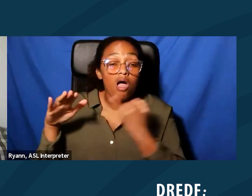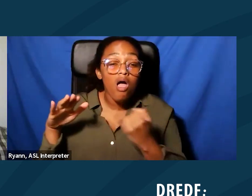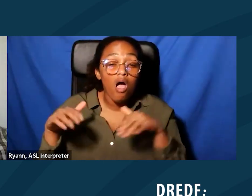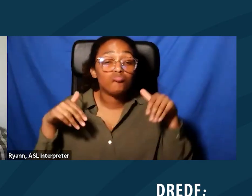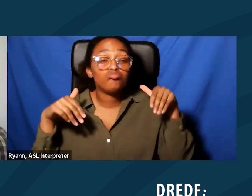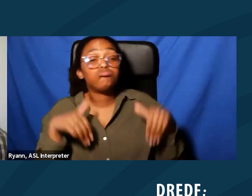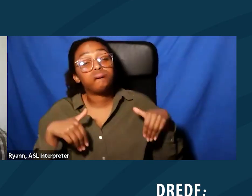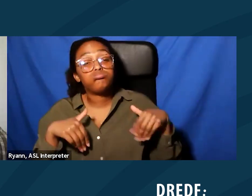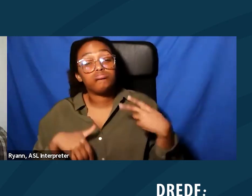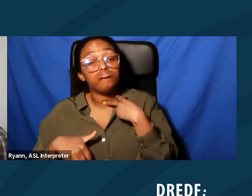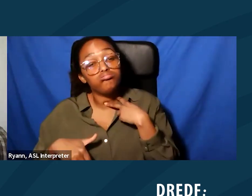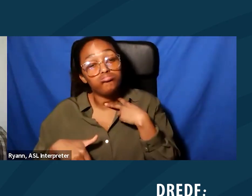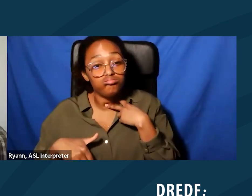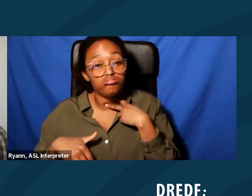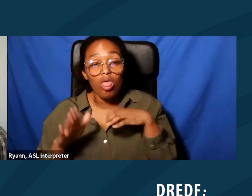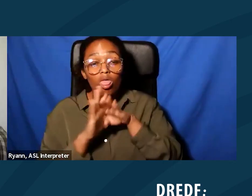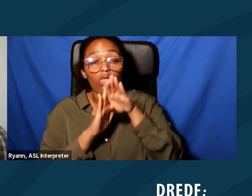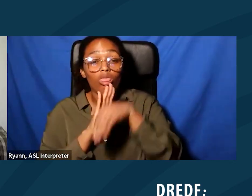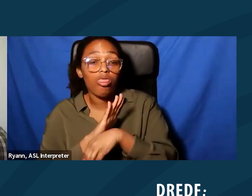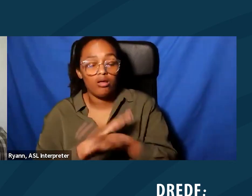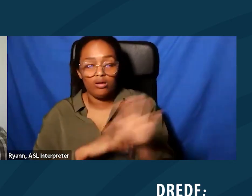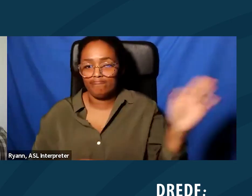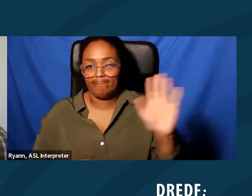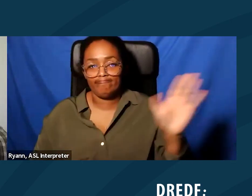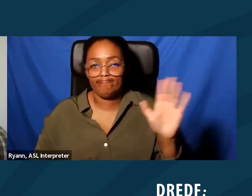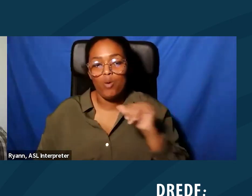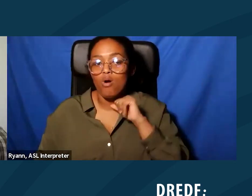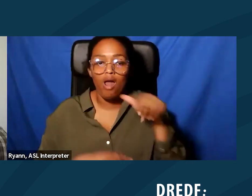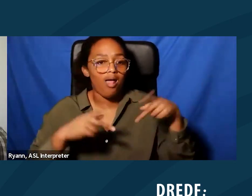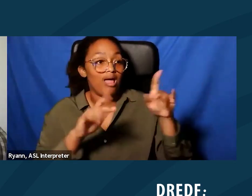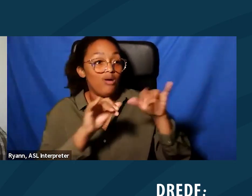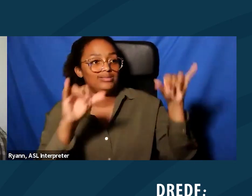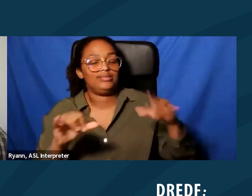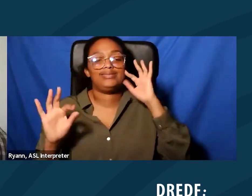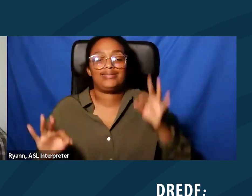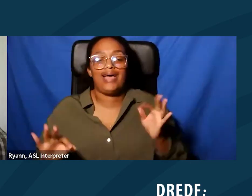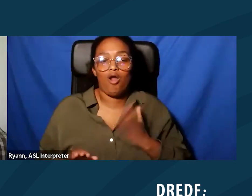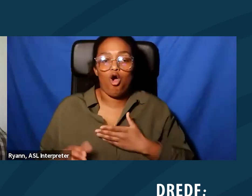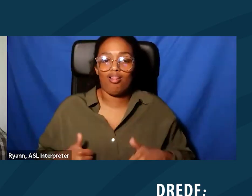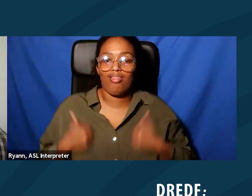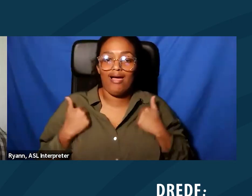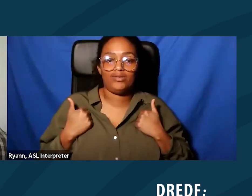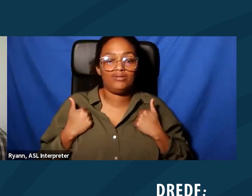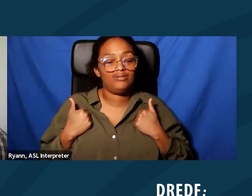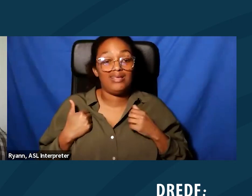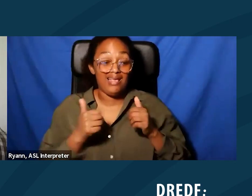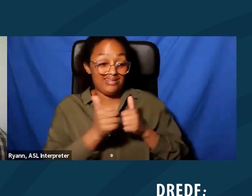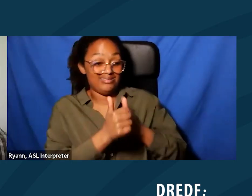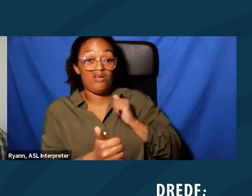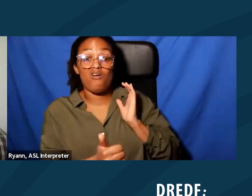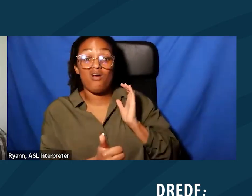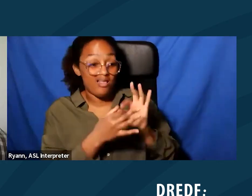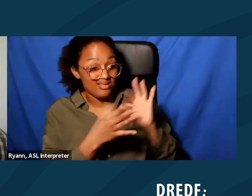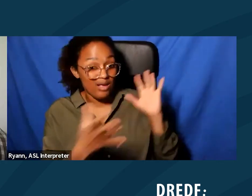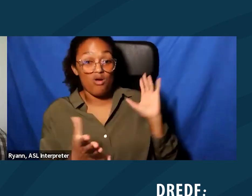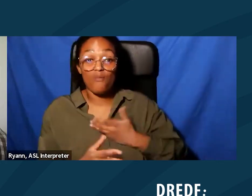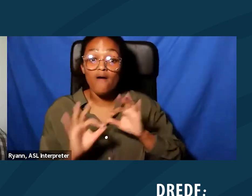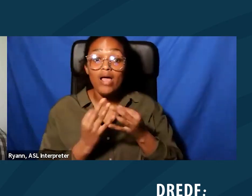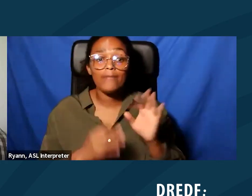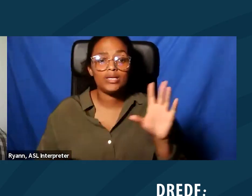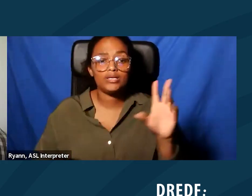live. And certainly not miles away from our families. We know this.